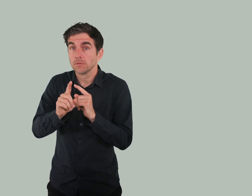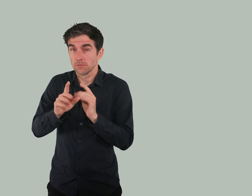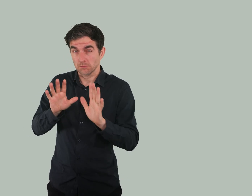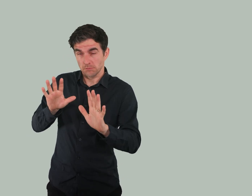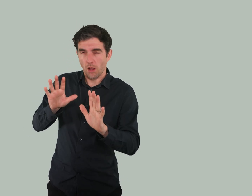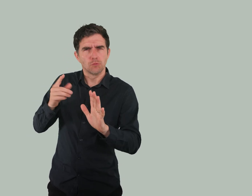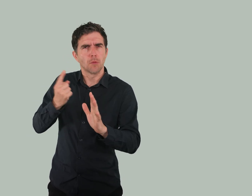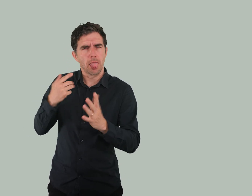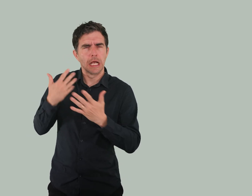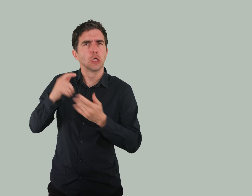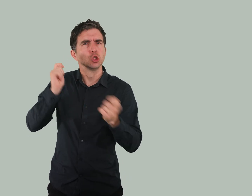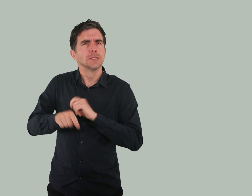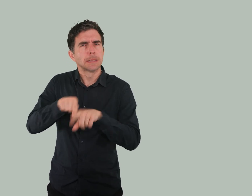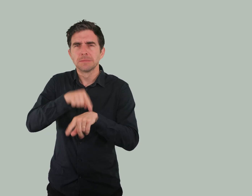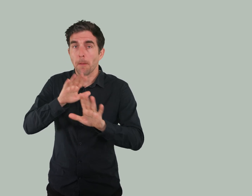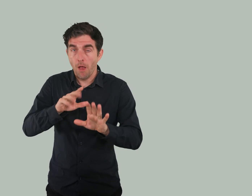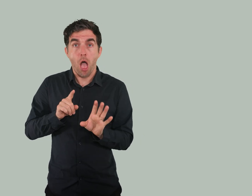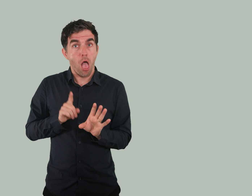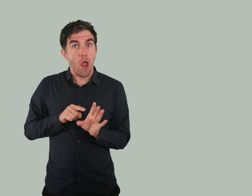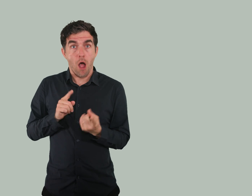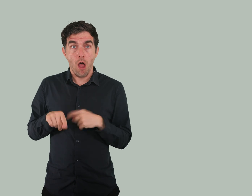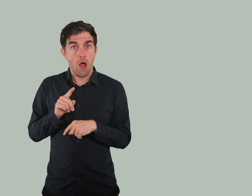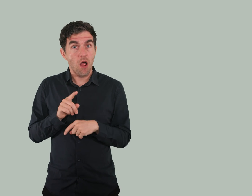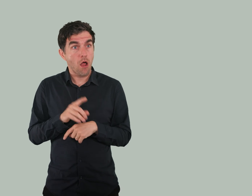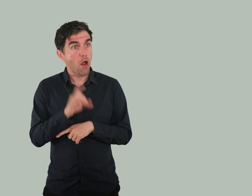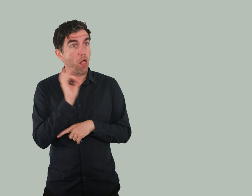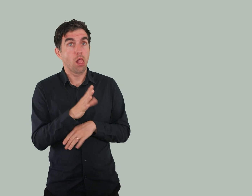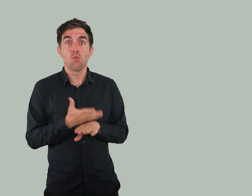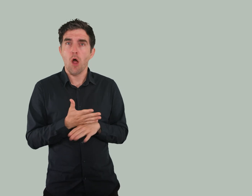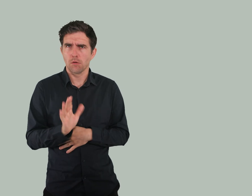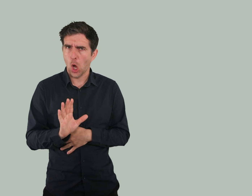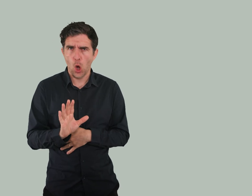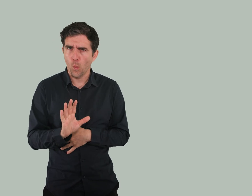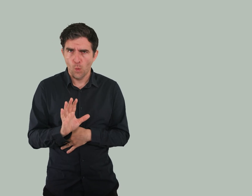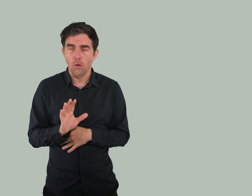Young people did not simply leave the labour market.